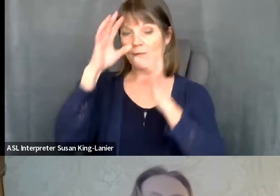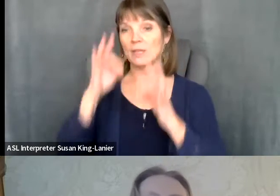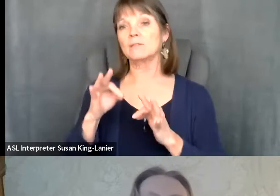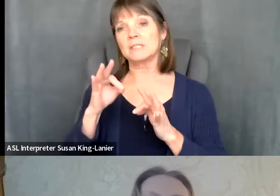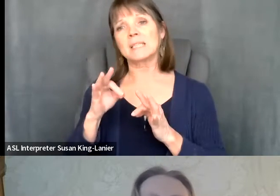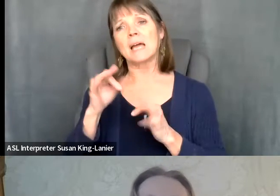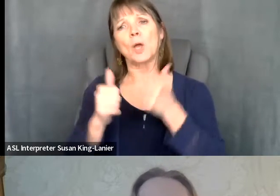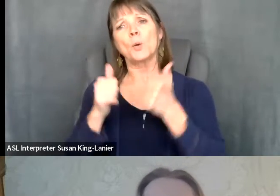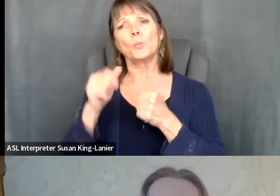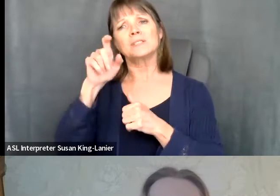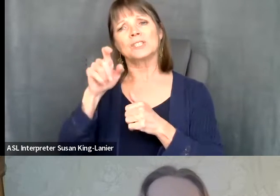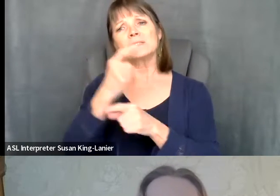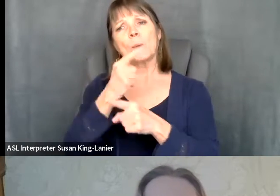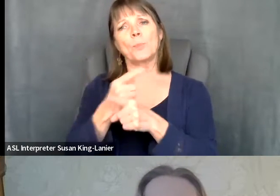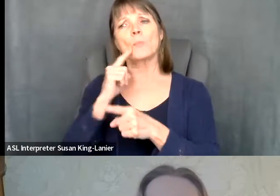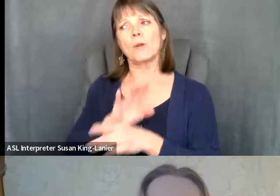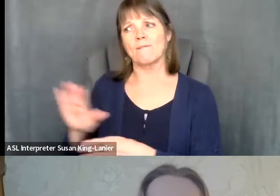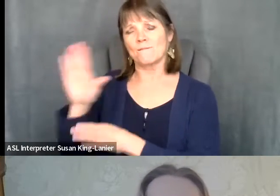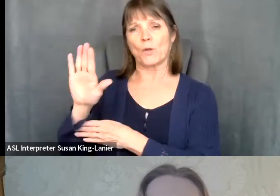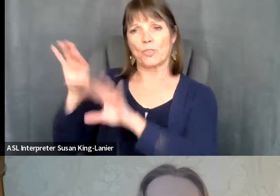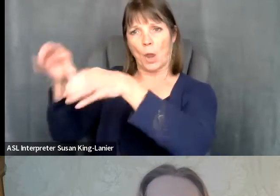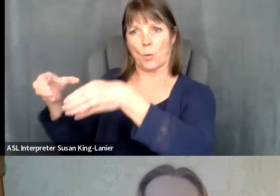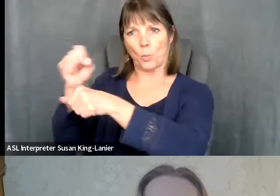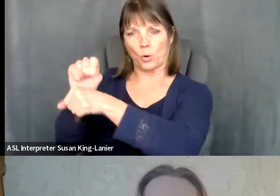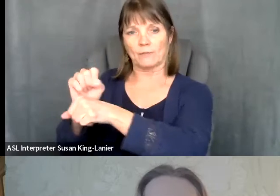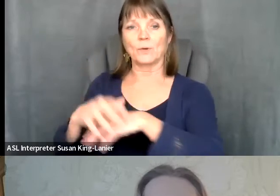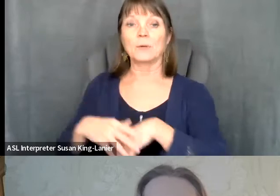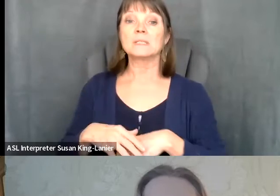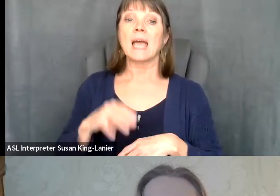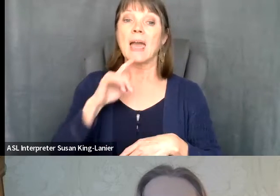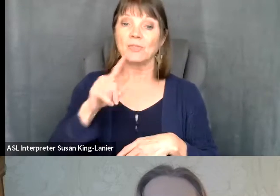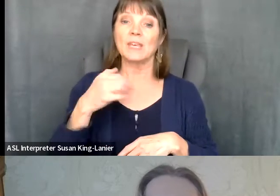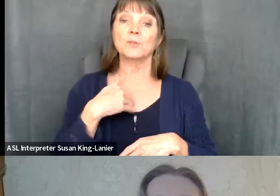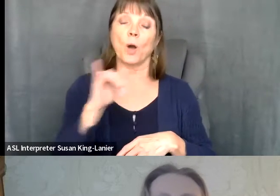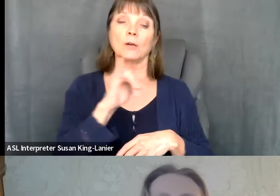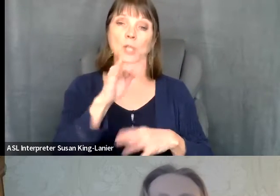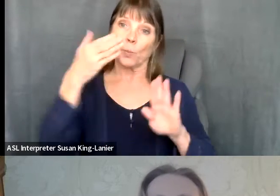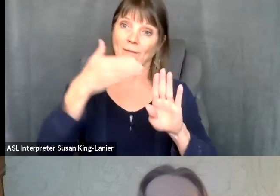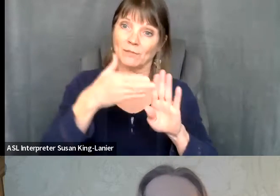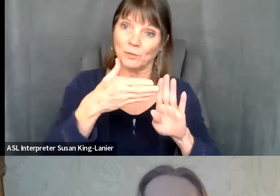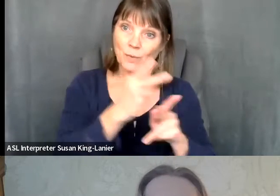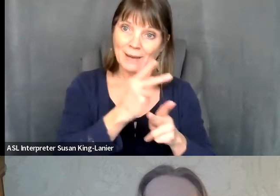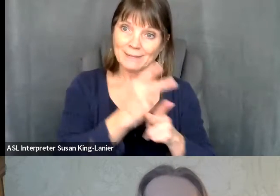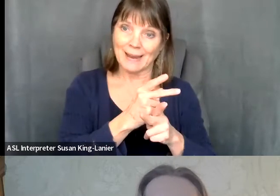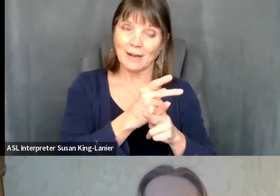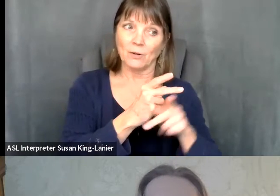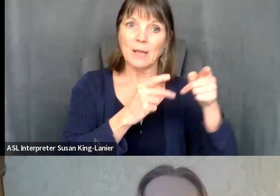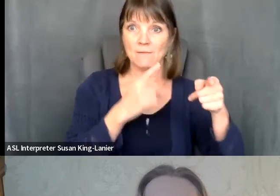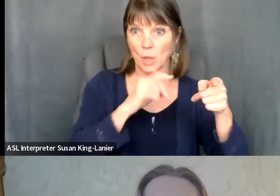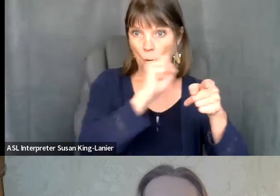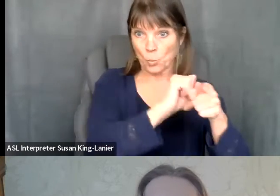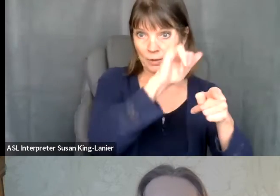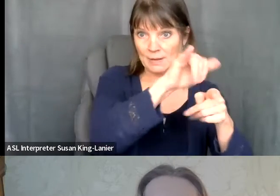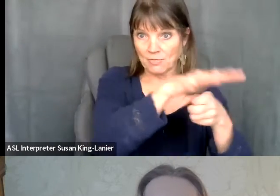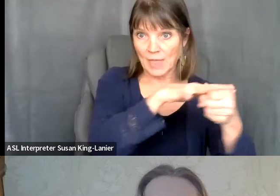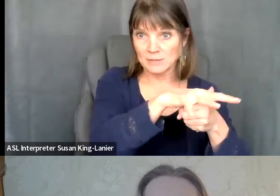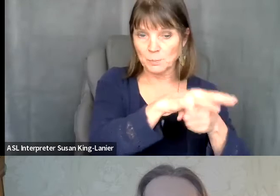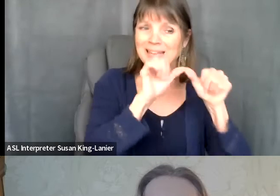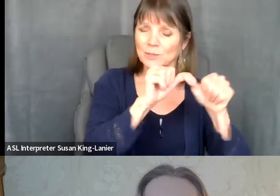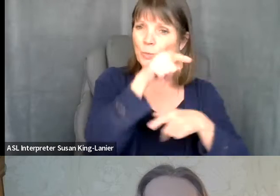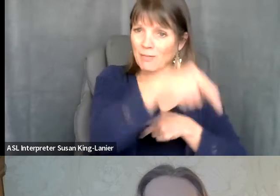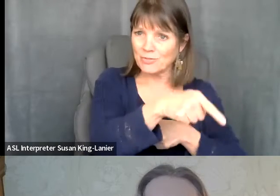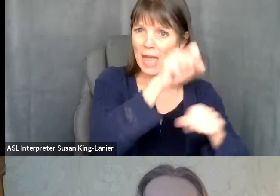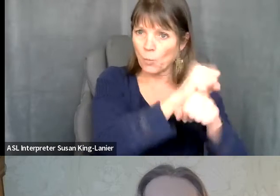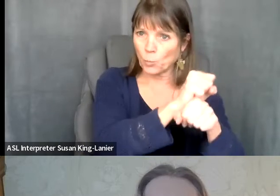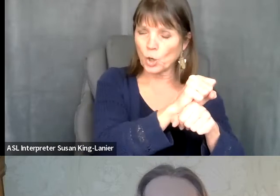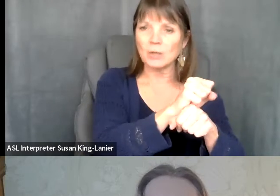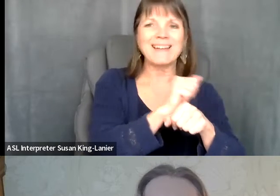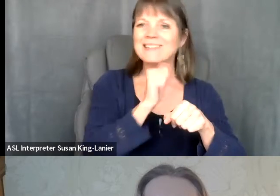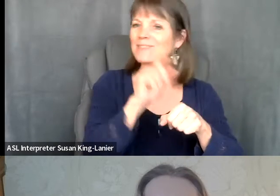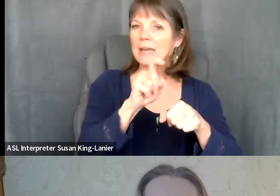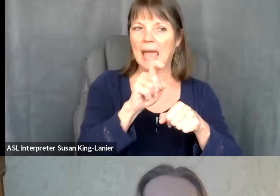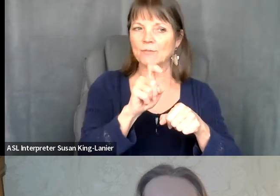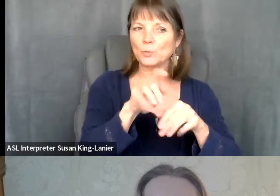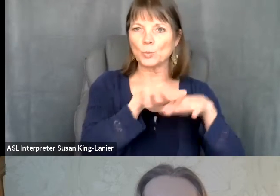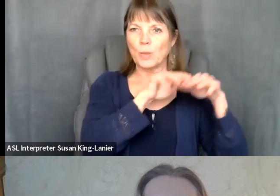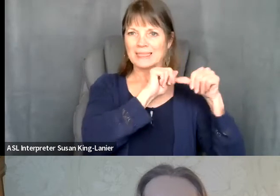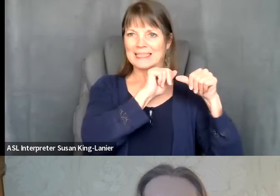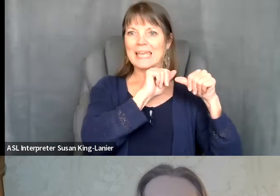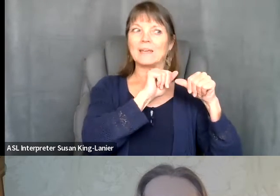the entry level um for direct at for direct care worker, so that if people who are currently working in the direct care worker, space could continue working in the direct care worker space without having to leave the field in order to do new training.